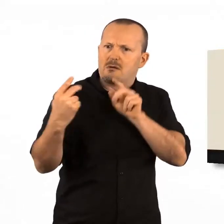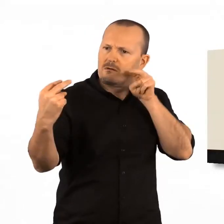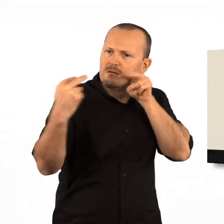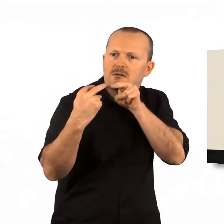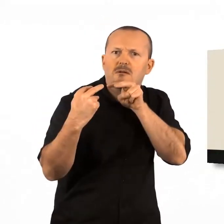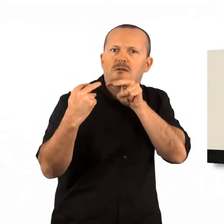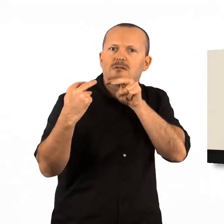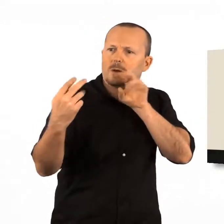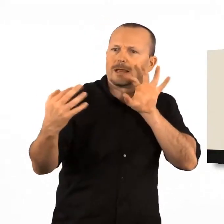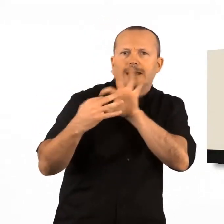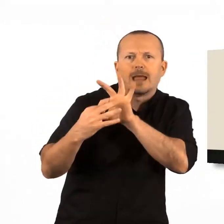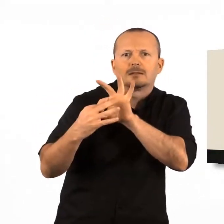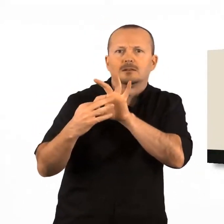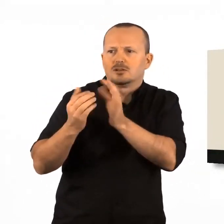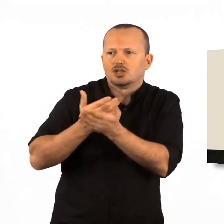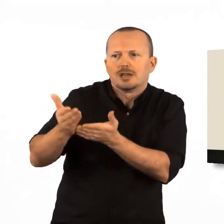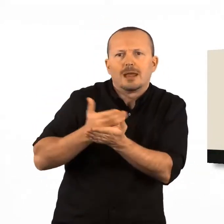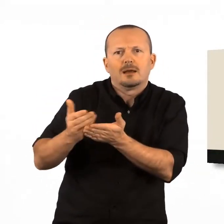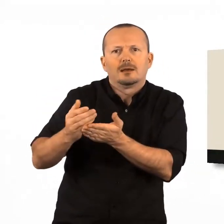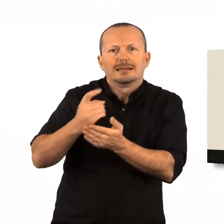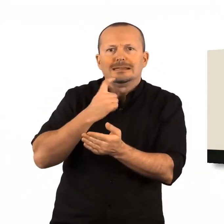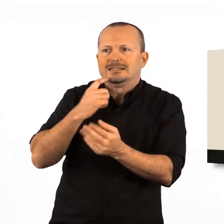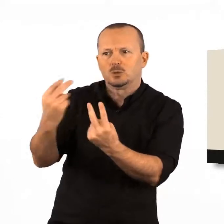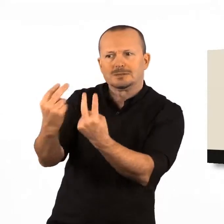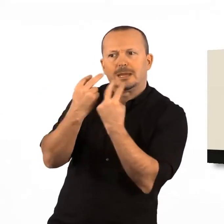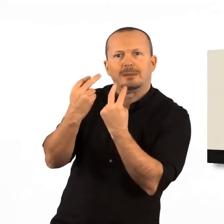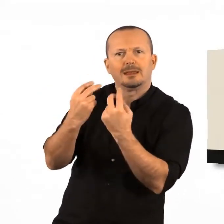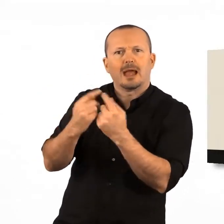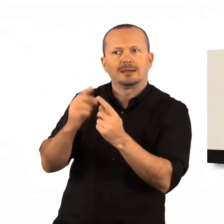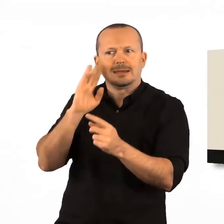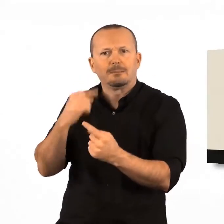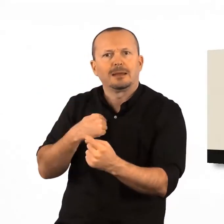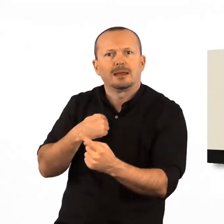connect and share. It’s easier for them to hear and see me and it’s easier to encourage